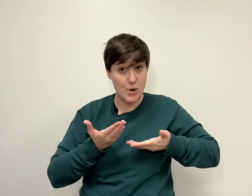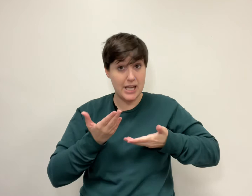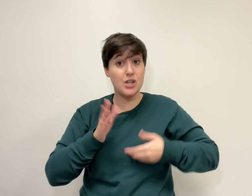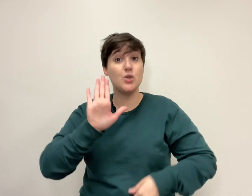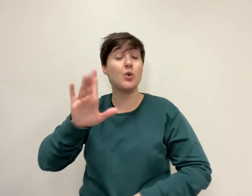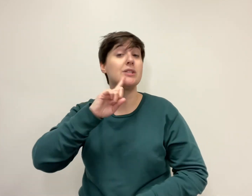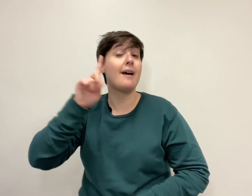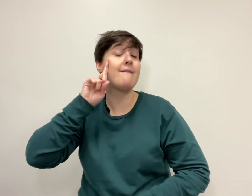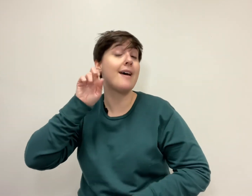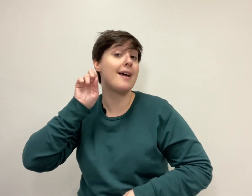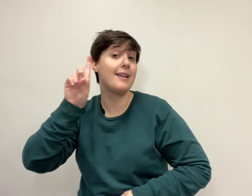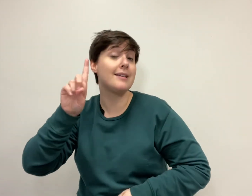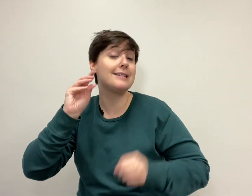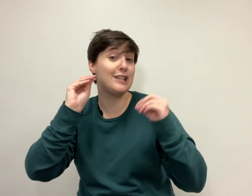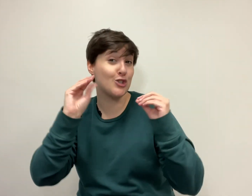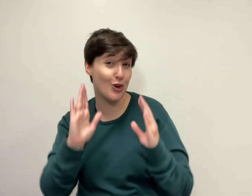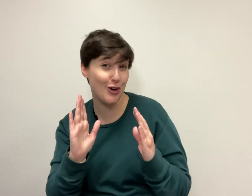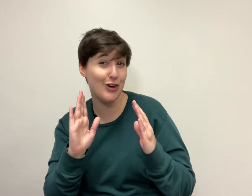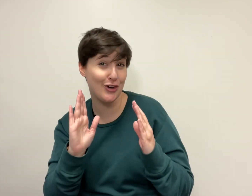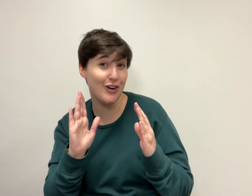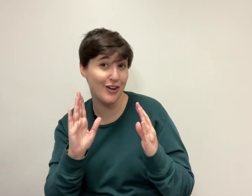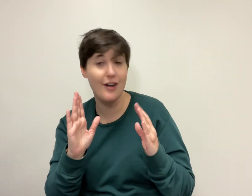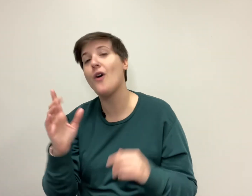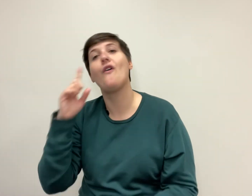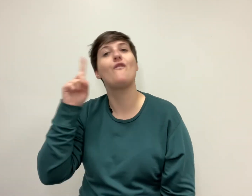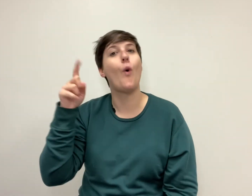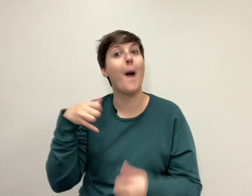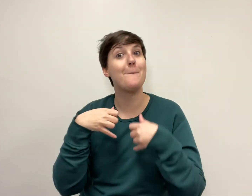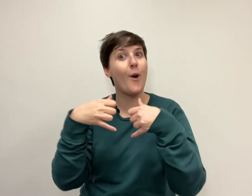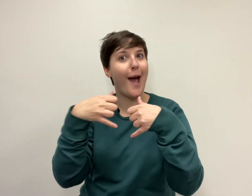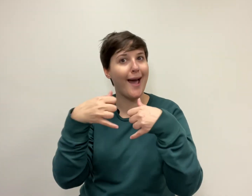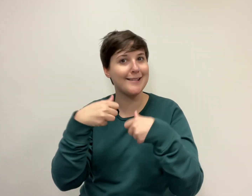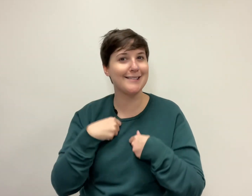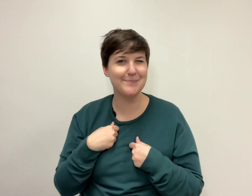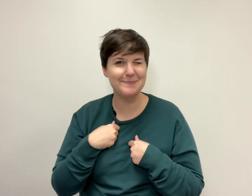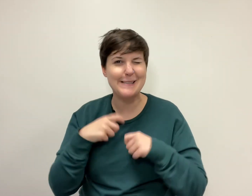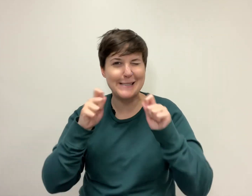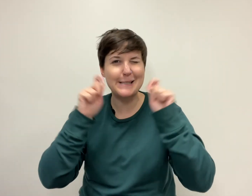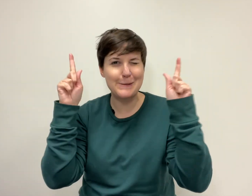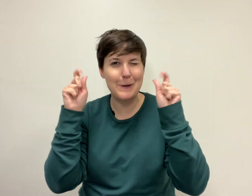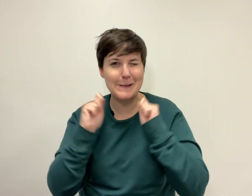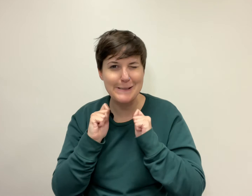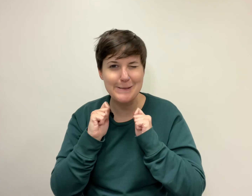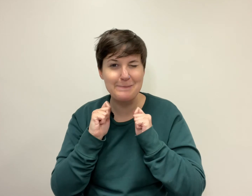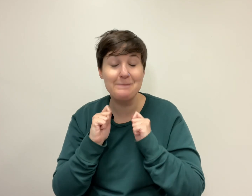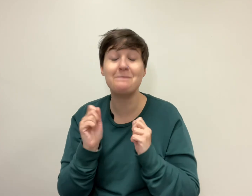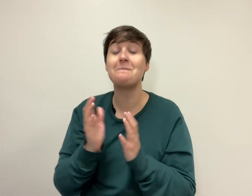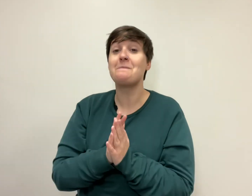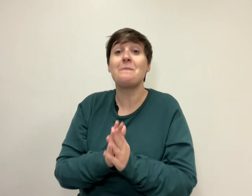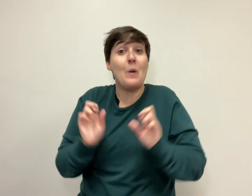can bring it to their Deaf Ed teacher, and they will get a prize. It's a surprise.